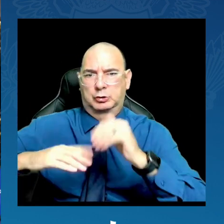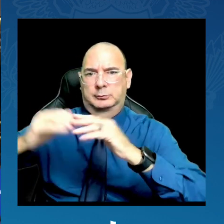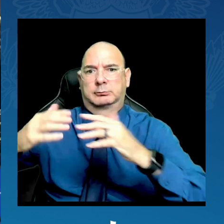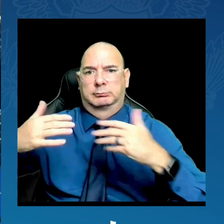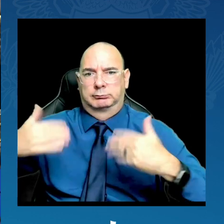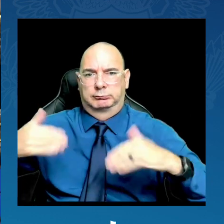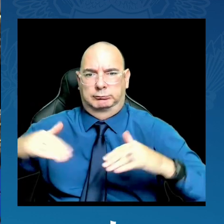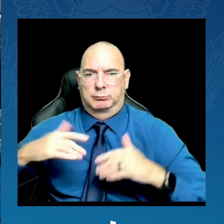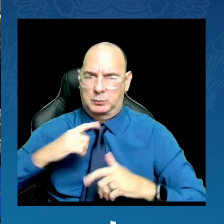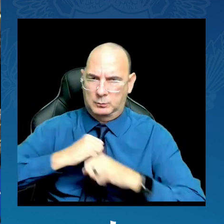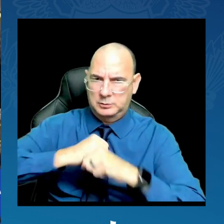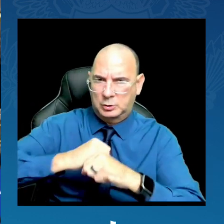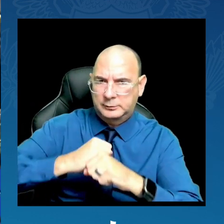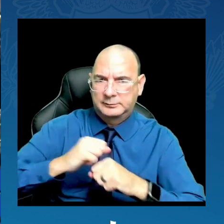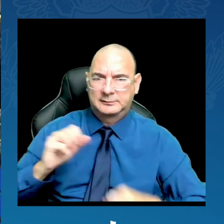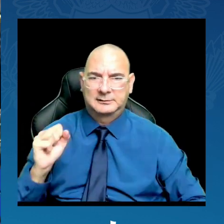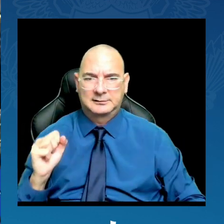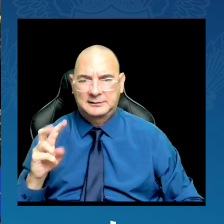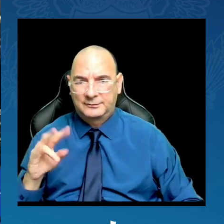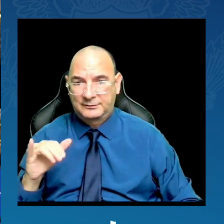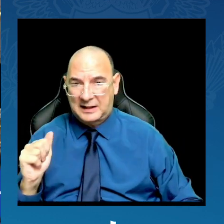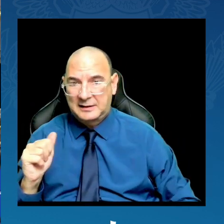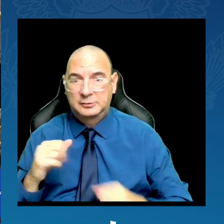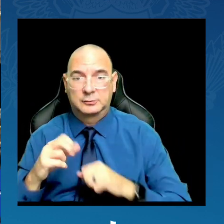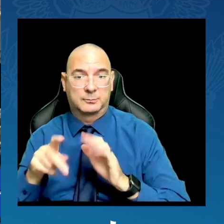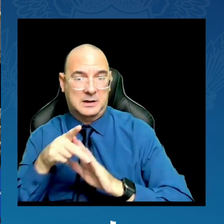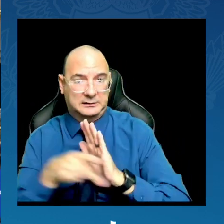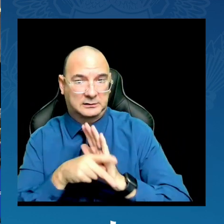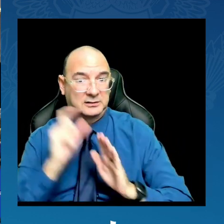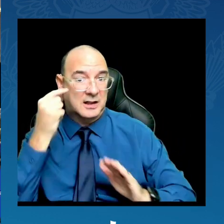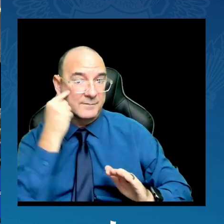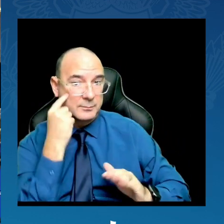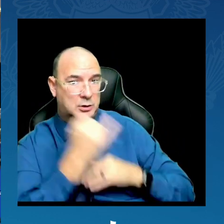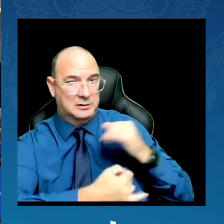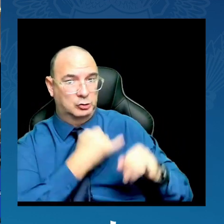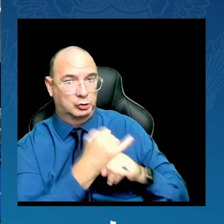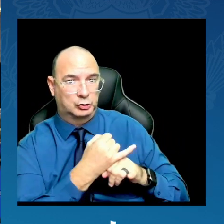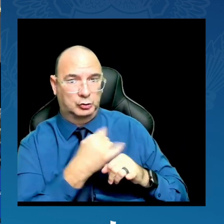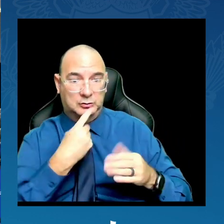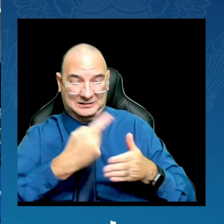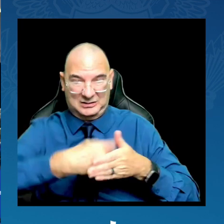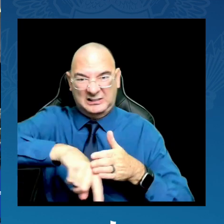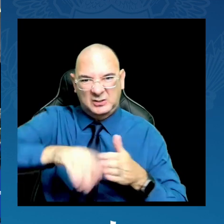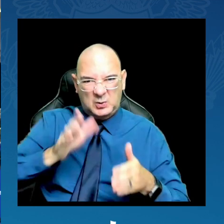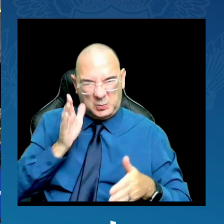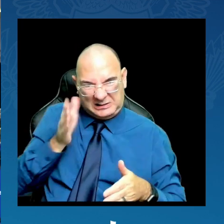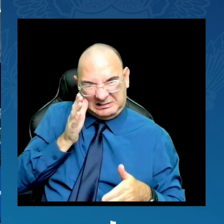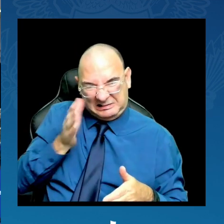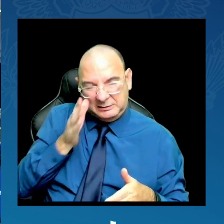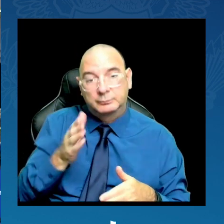of the U.S. government internationally. Next week, Assistant Secretary Stewart will travel to Geneva for the second meeting of the U.N.